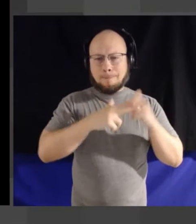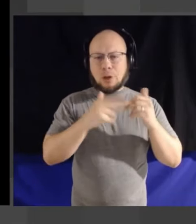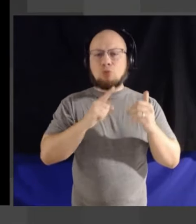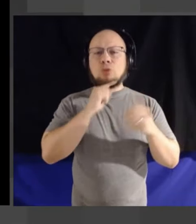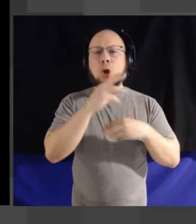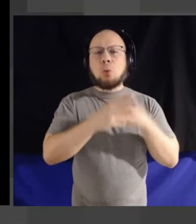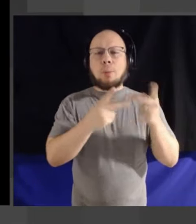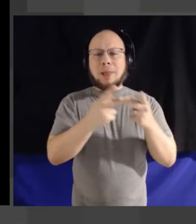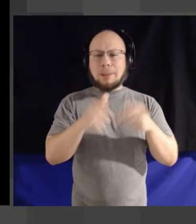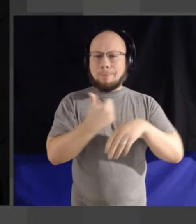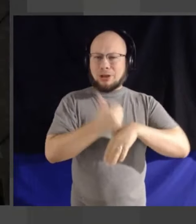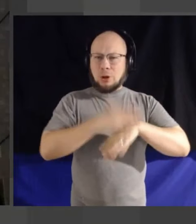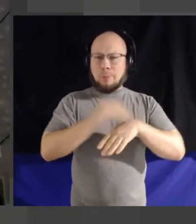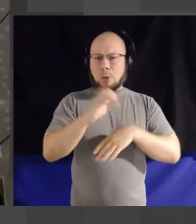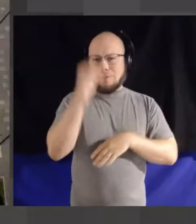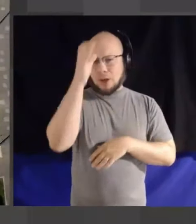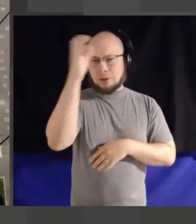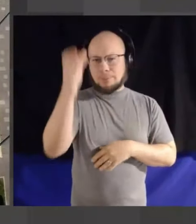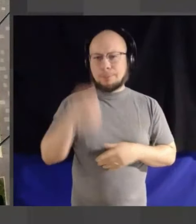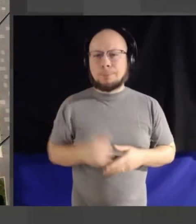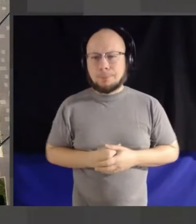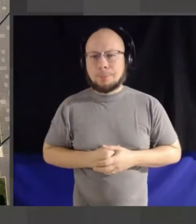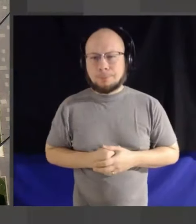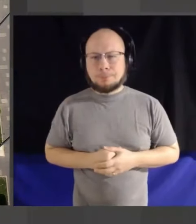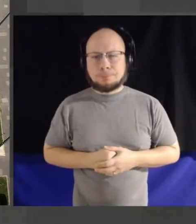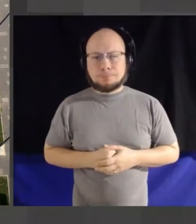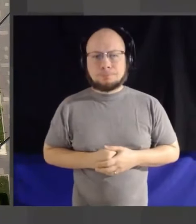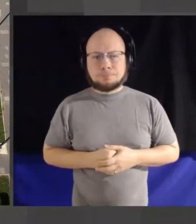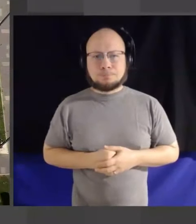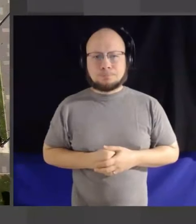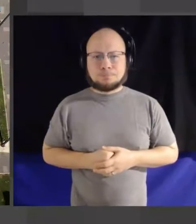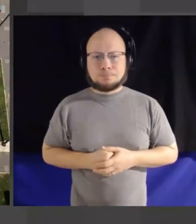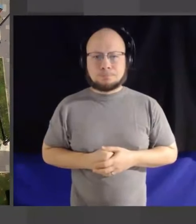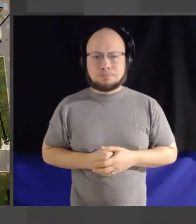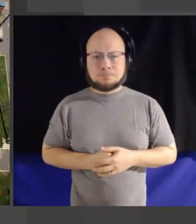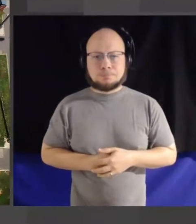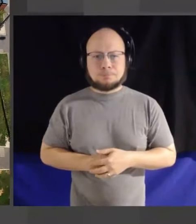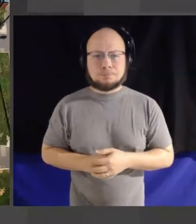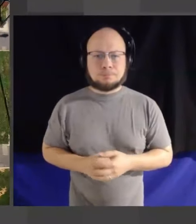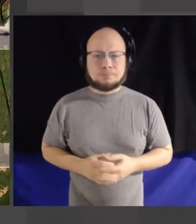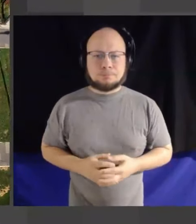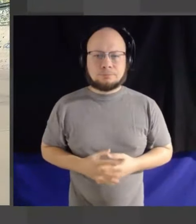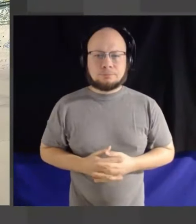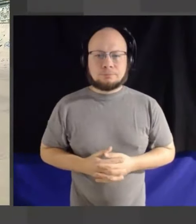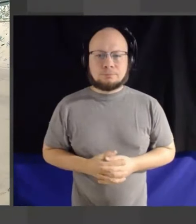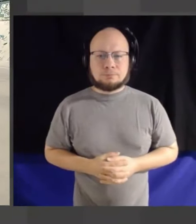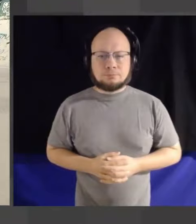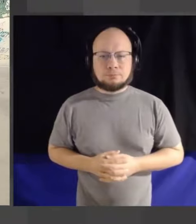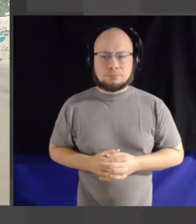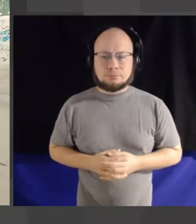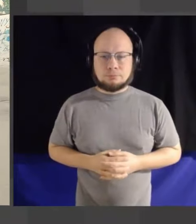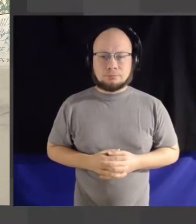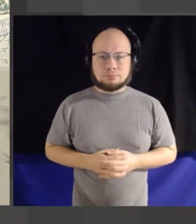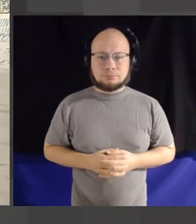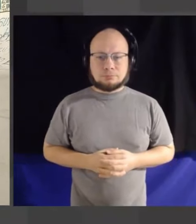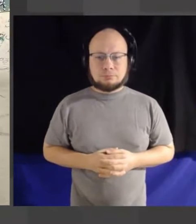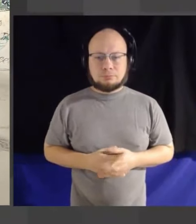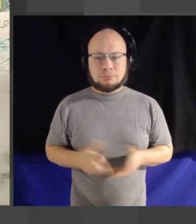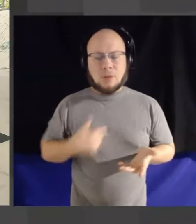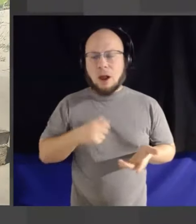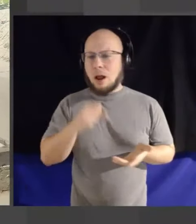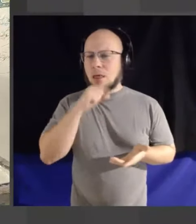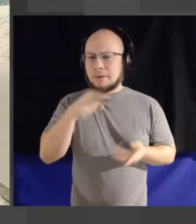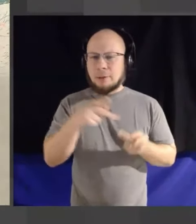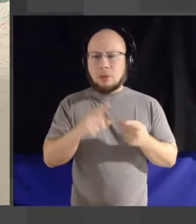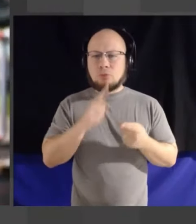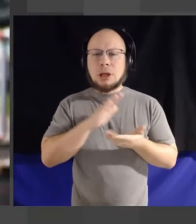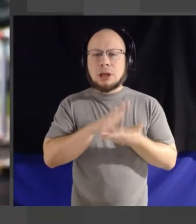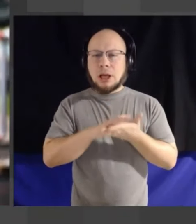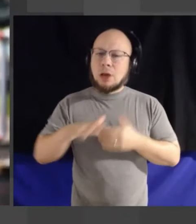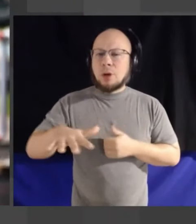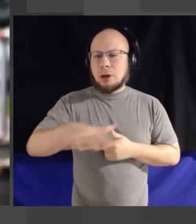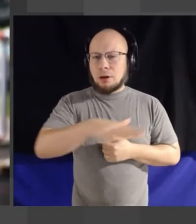THEN HAVE IT BUILT.